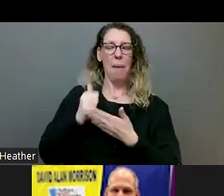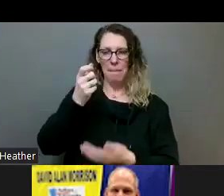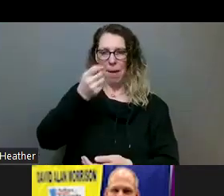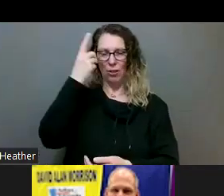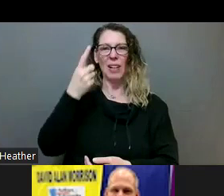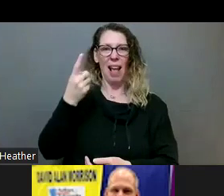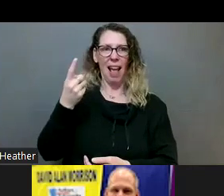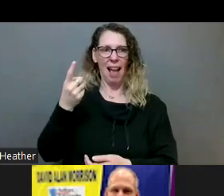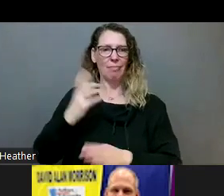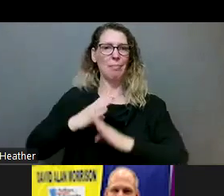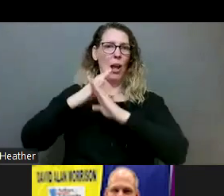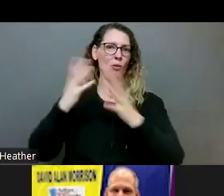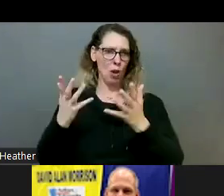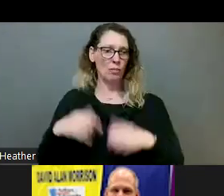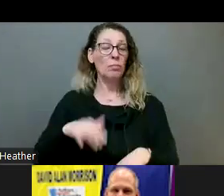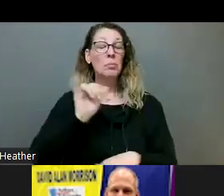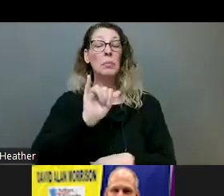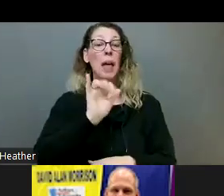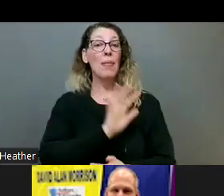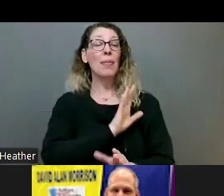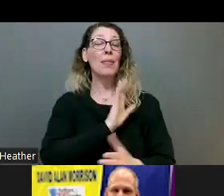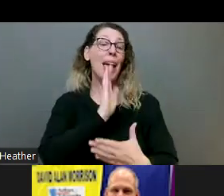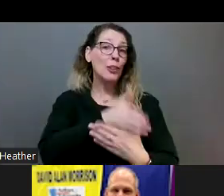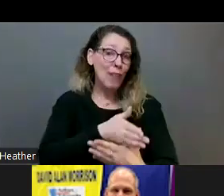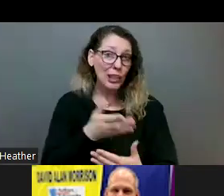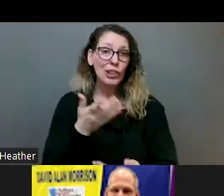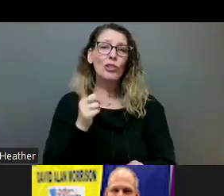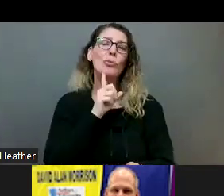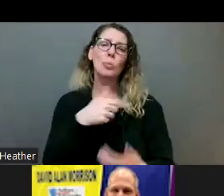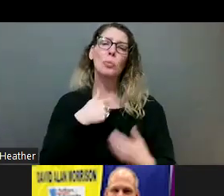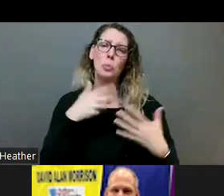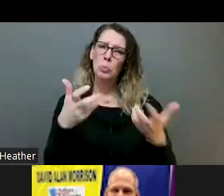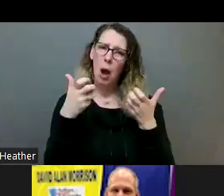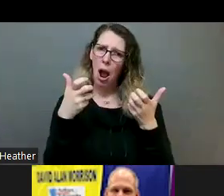attendance and truancy interventions; and I really want to highlight this one - are to